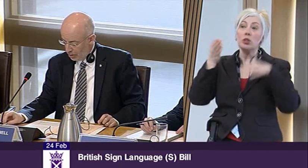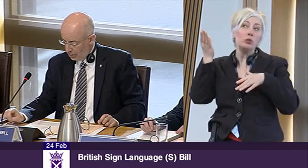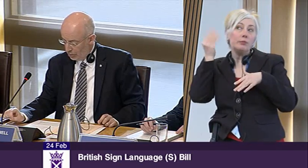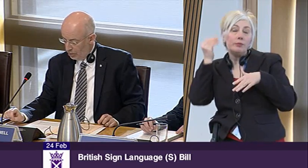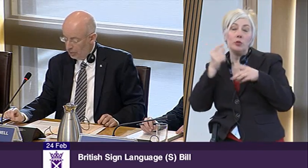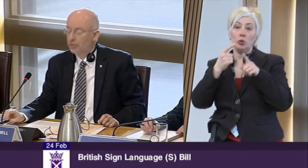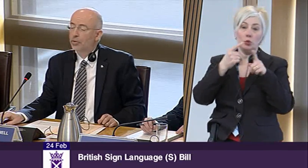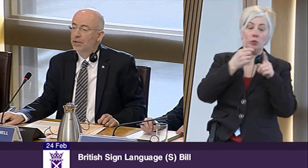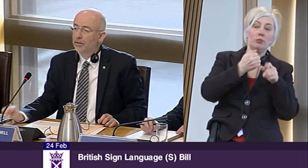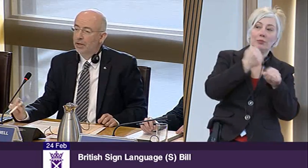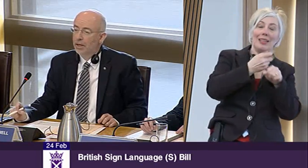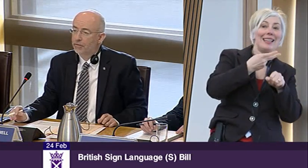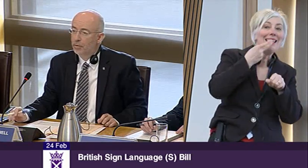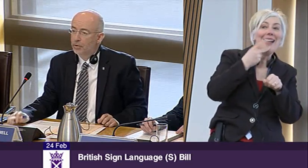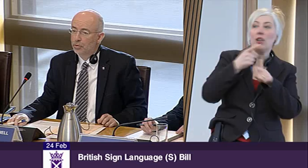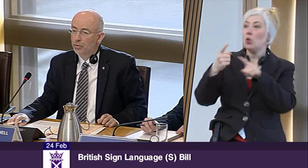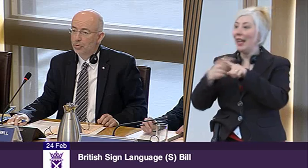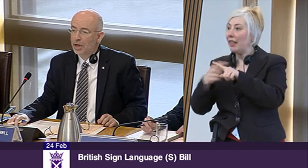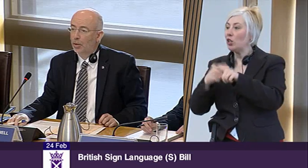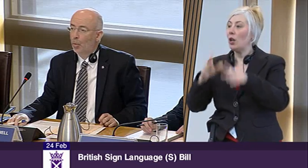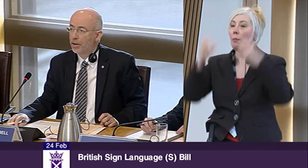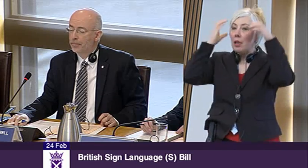translation should set their headphones to channel 1.